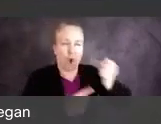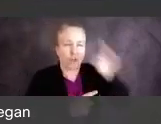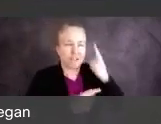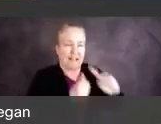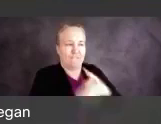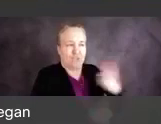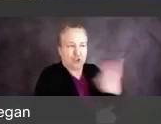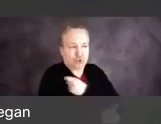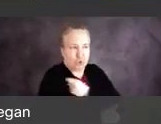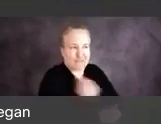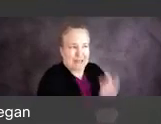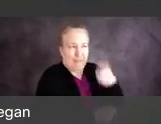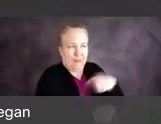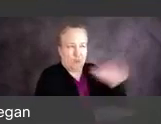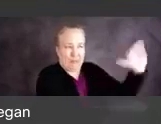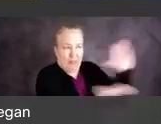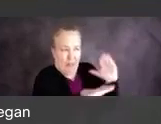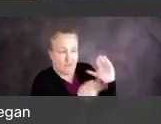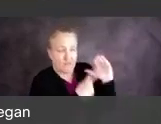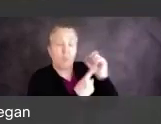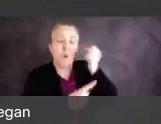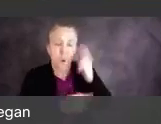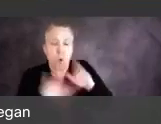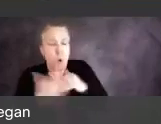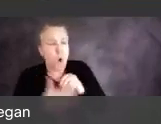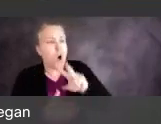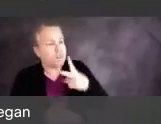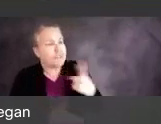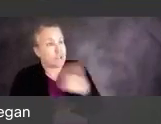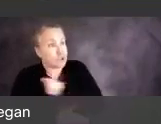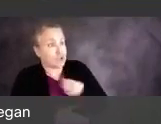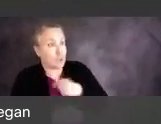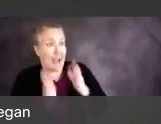but we have been getting all the second doses that we have asked for and needed.